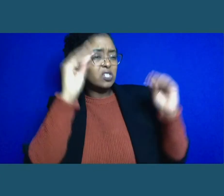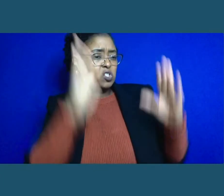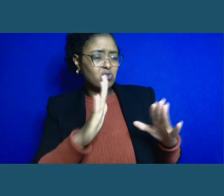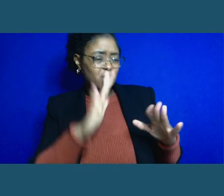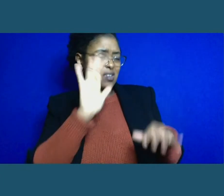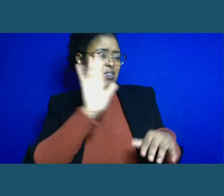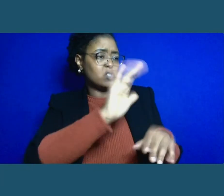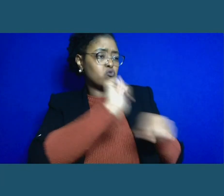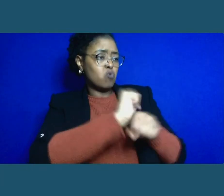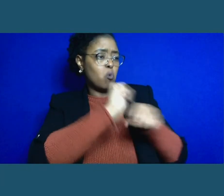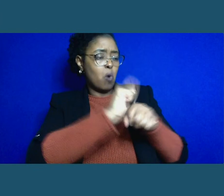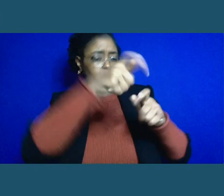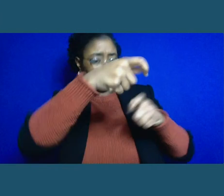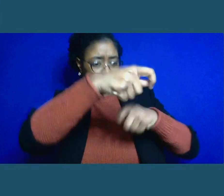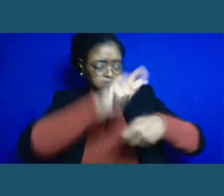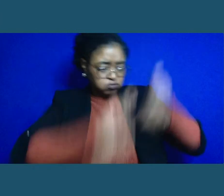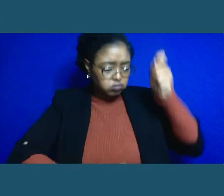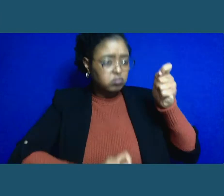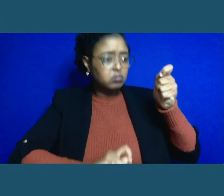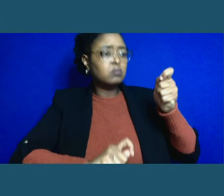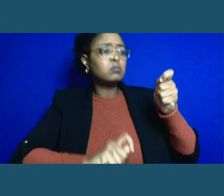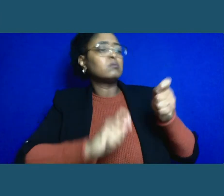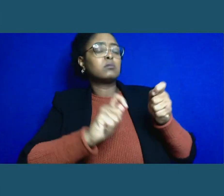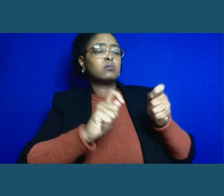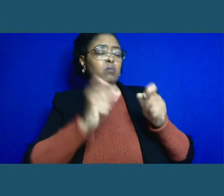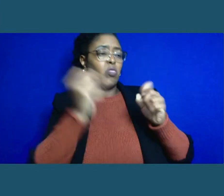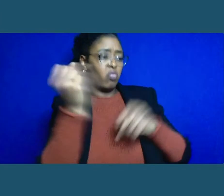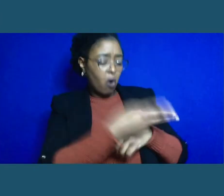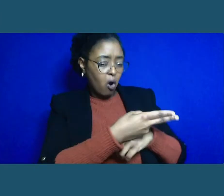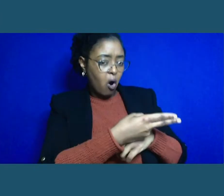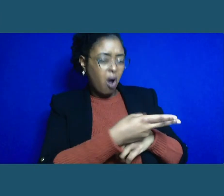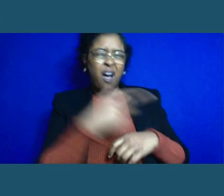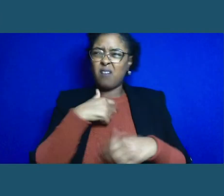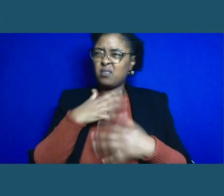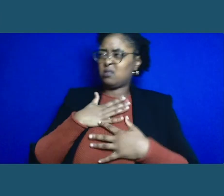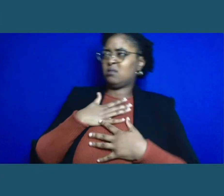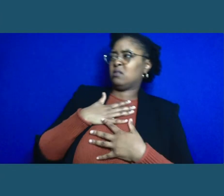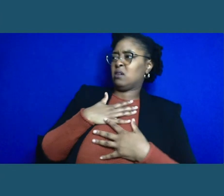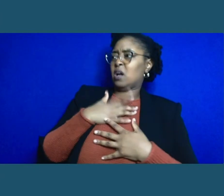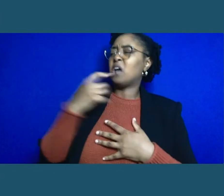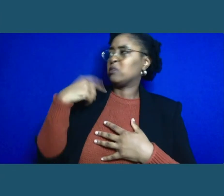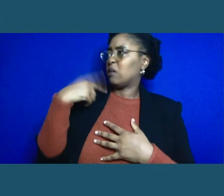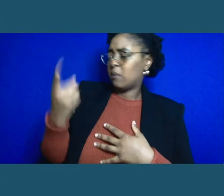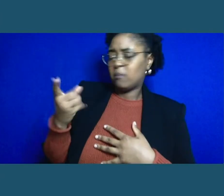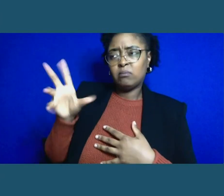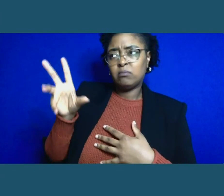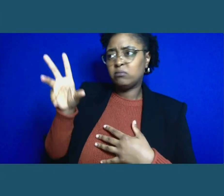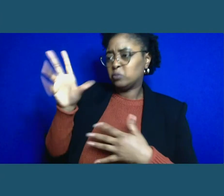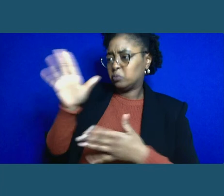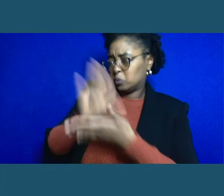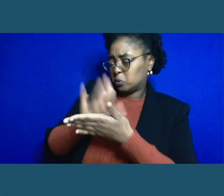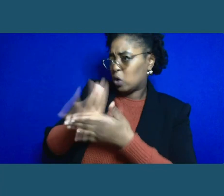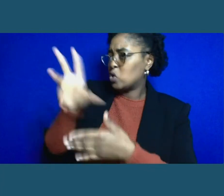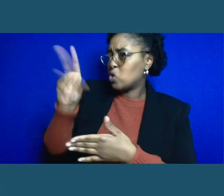ripped up his work simply for working ahead but wanted him to return to class. Honestly I was